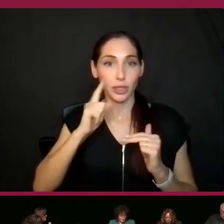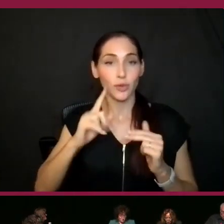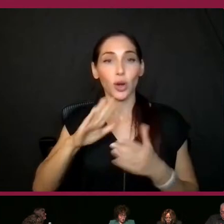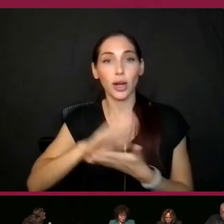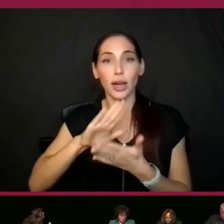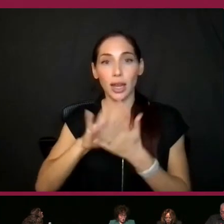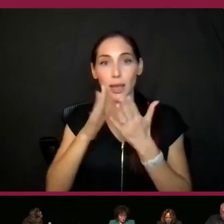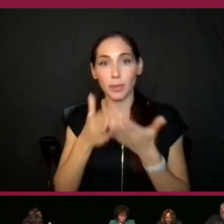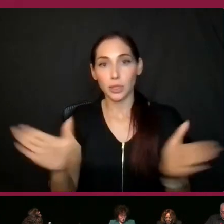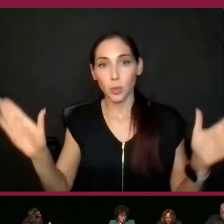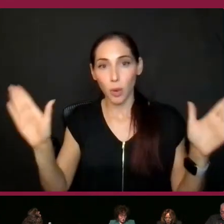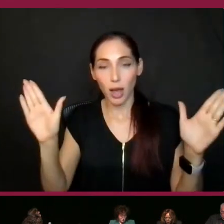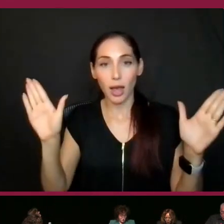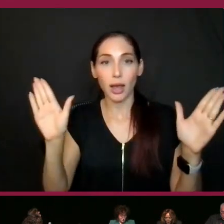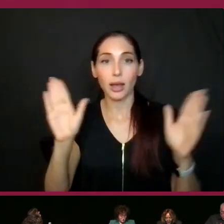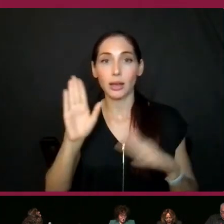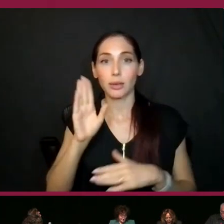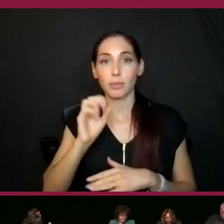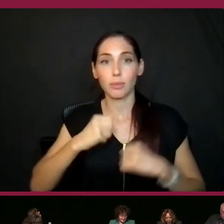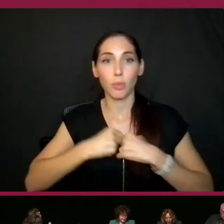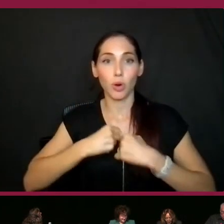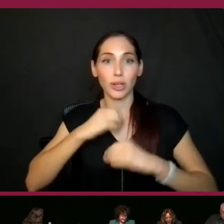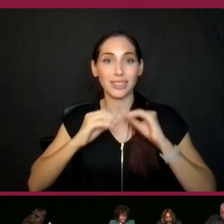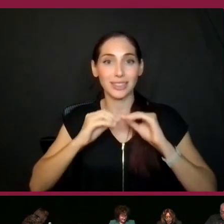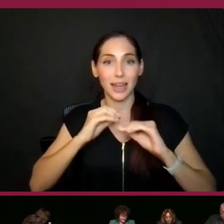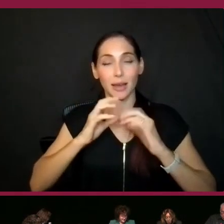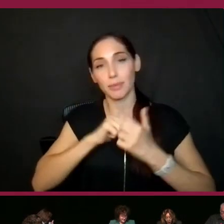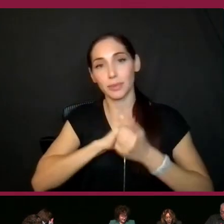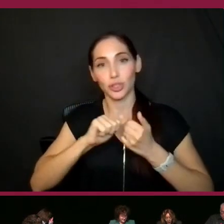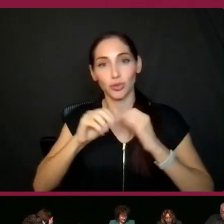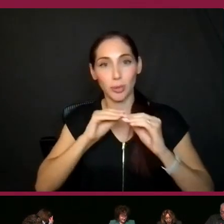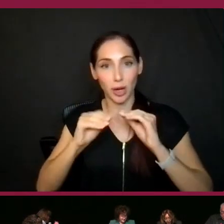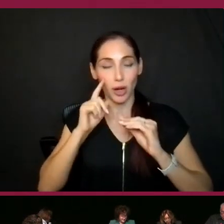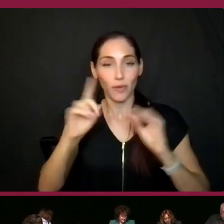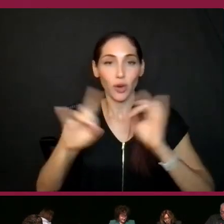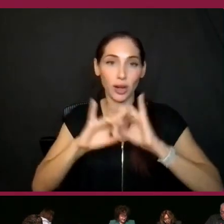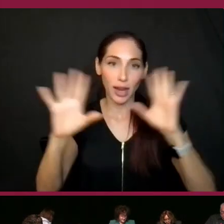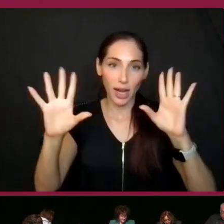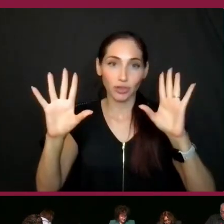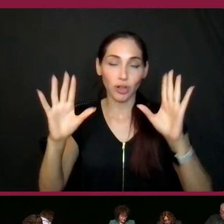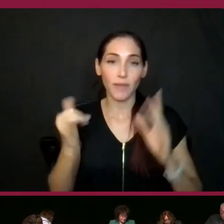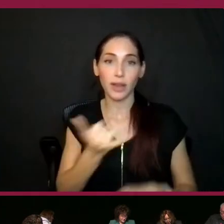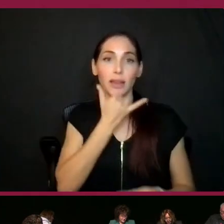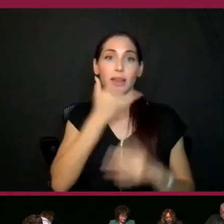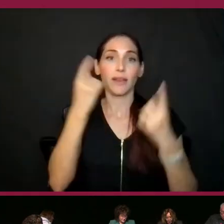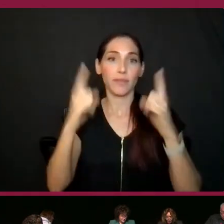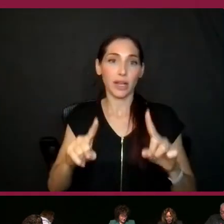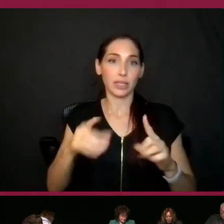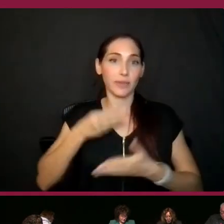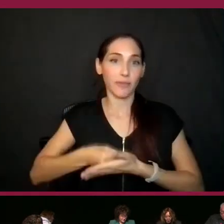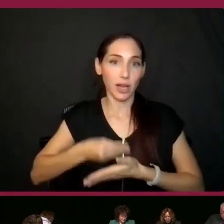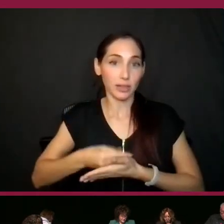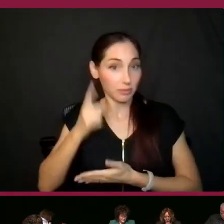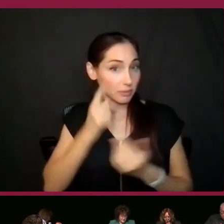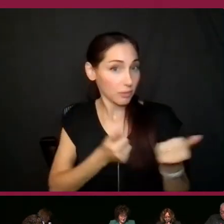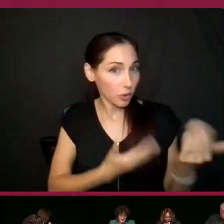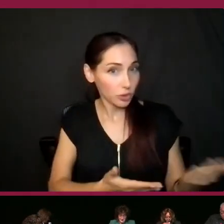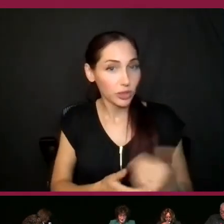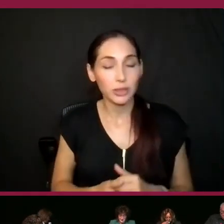water damage repair with catastrophic events funds. May I receive a motion? So moved. Second.